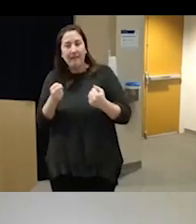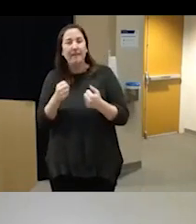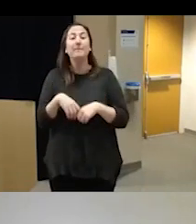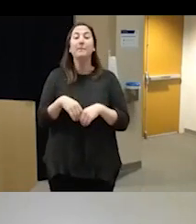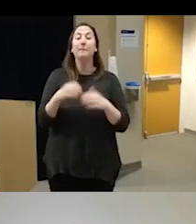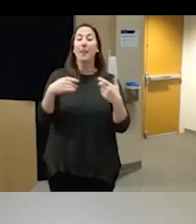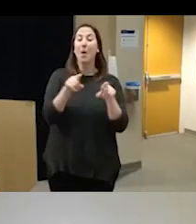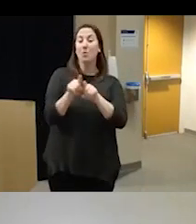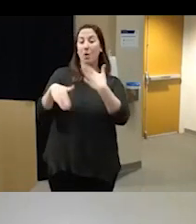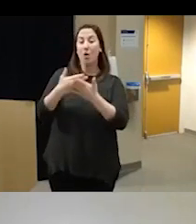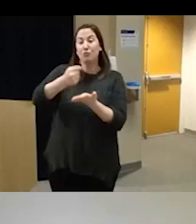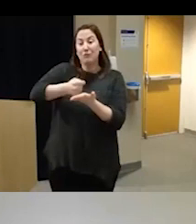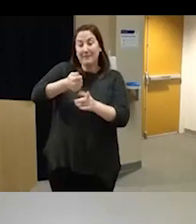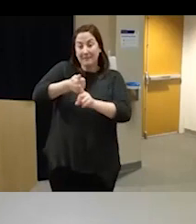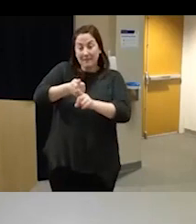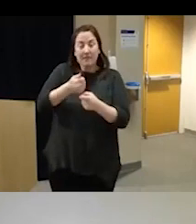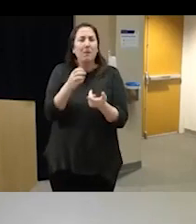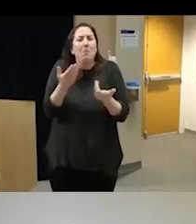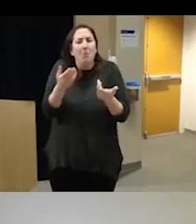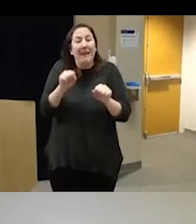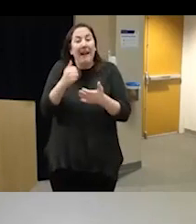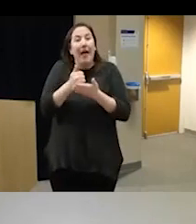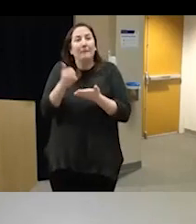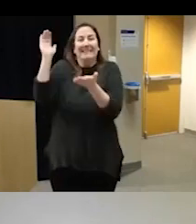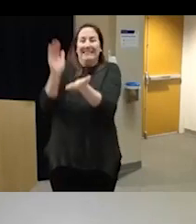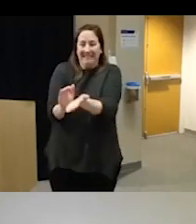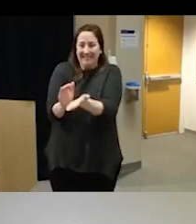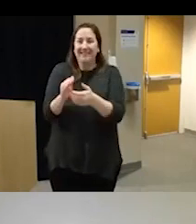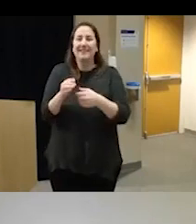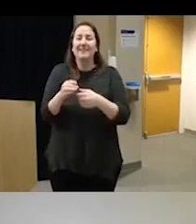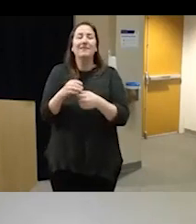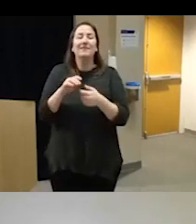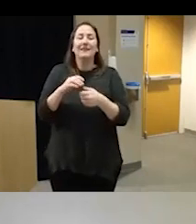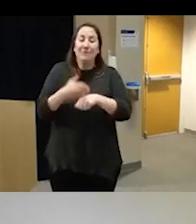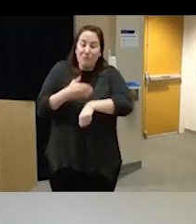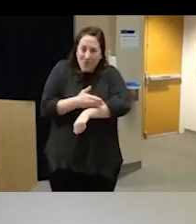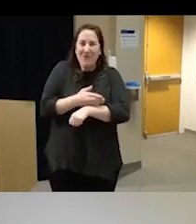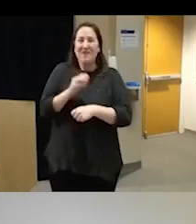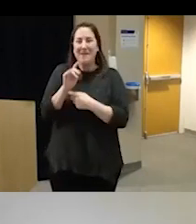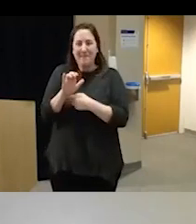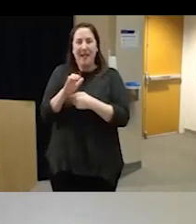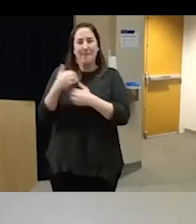Our treatments can also reduce cardio metabolic burden. Their predictable cardio metabolic side effects that